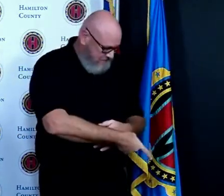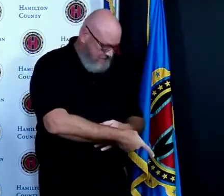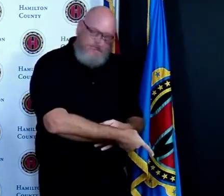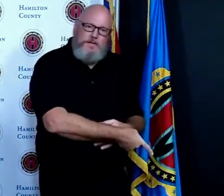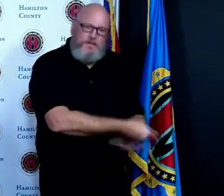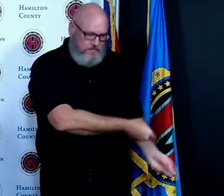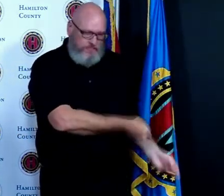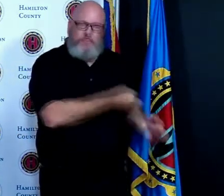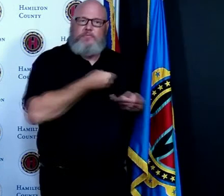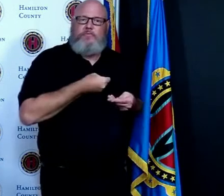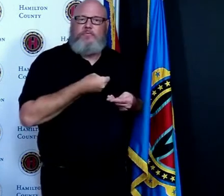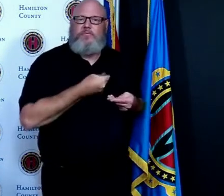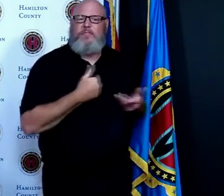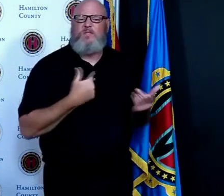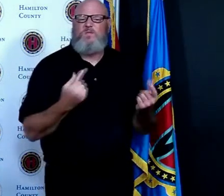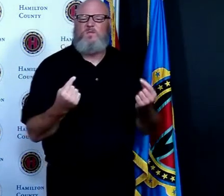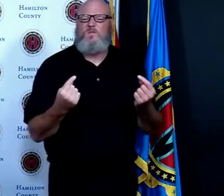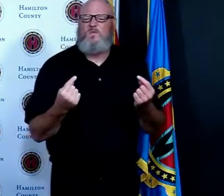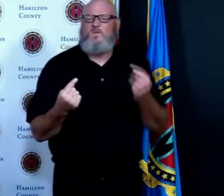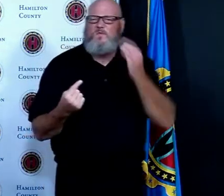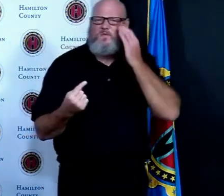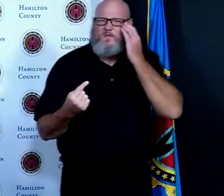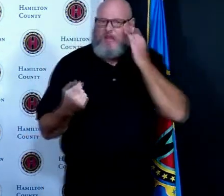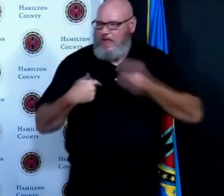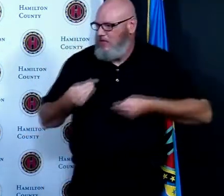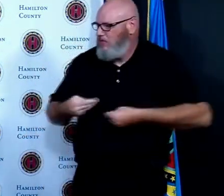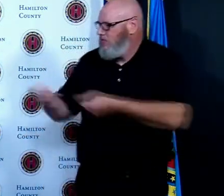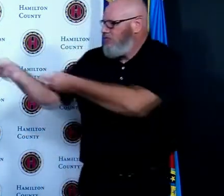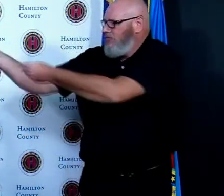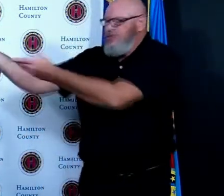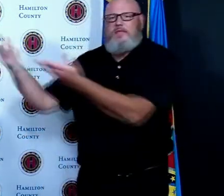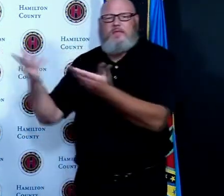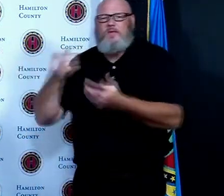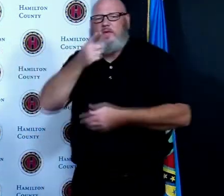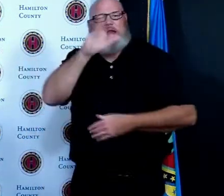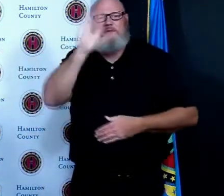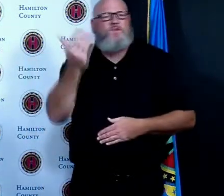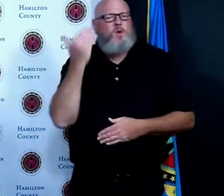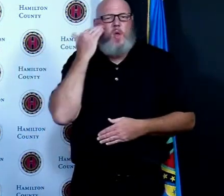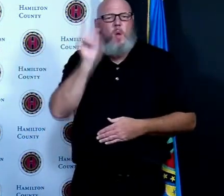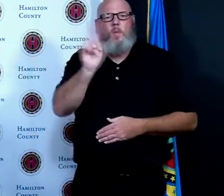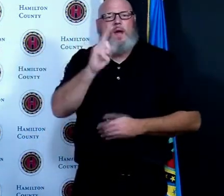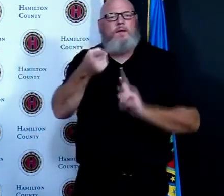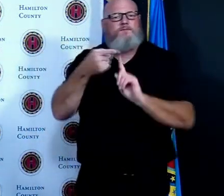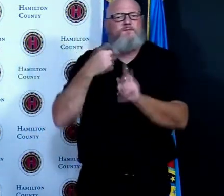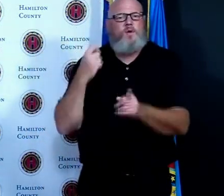so with that in mind our team asked the question of our close contact or I'm sorry of our positive